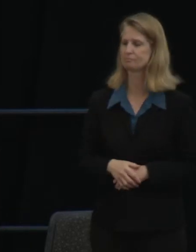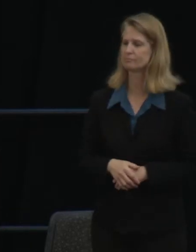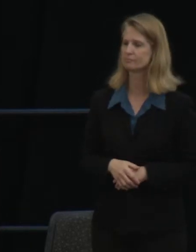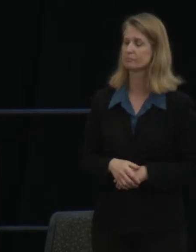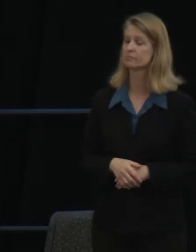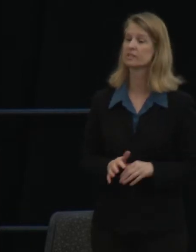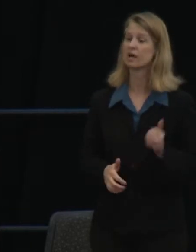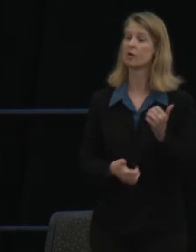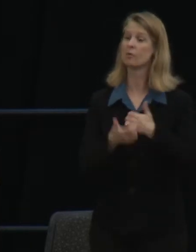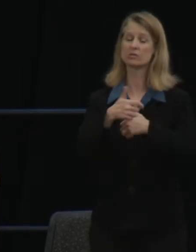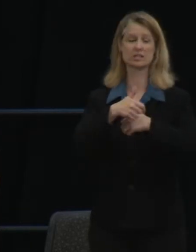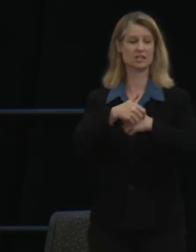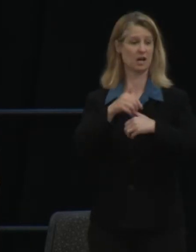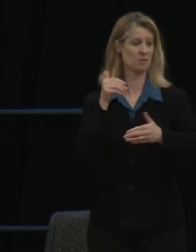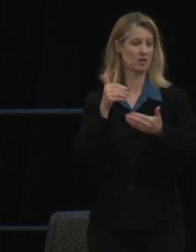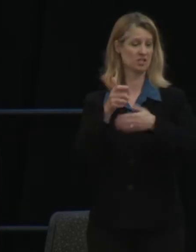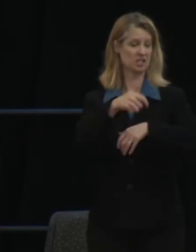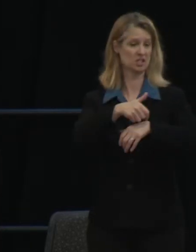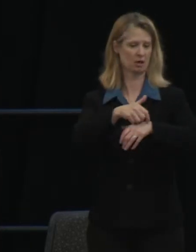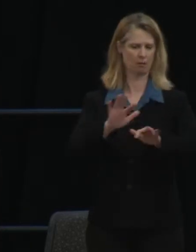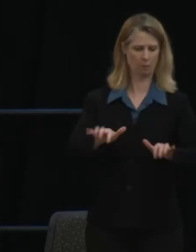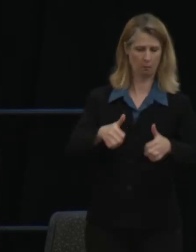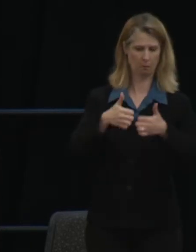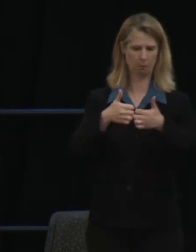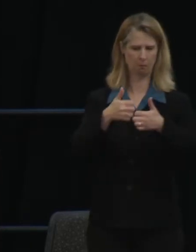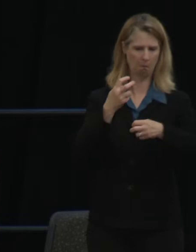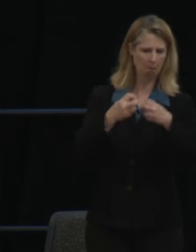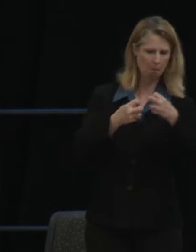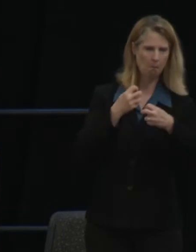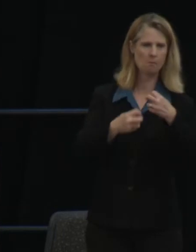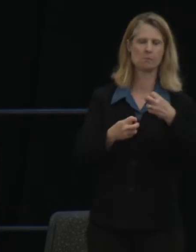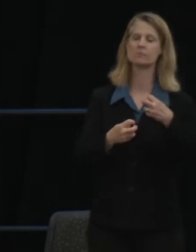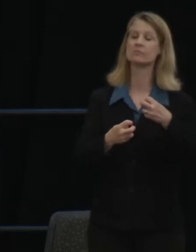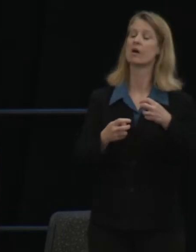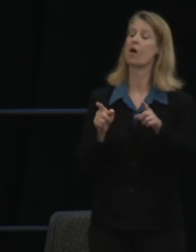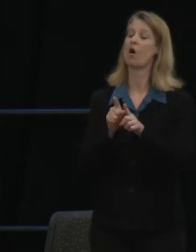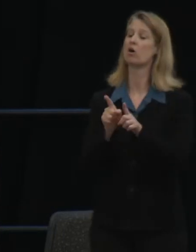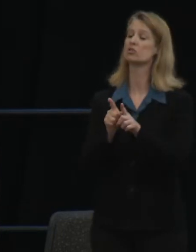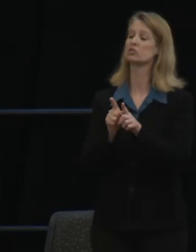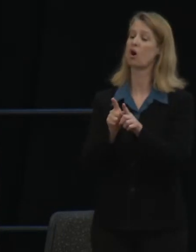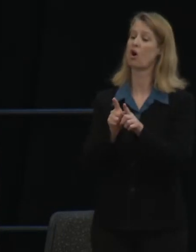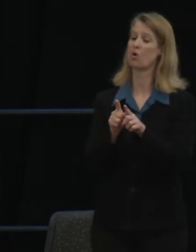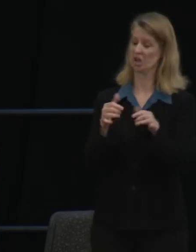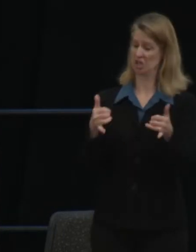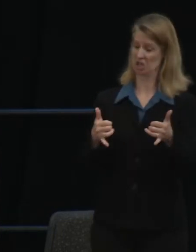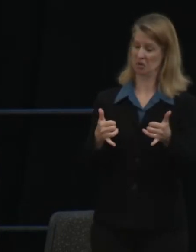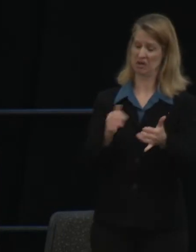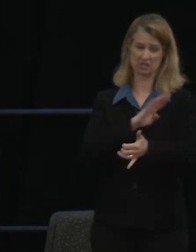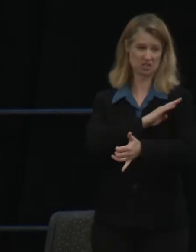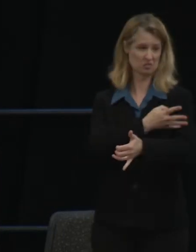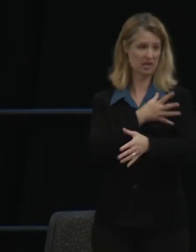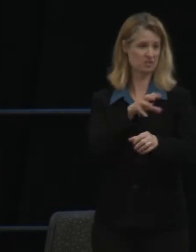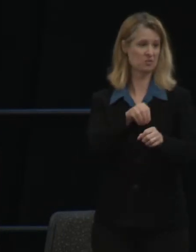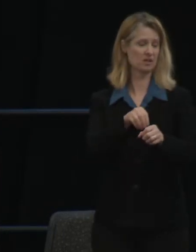Most of these near term challenges speak to the traditional and current strengths of the nursing profession,